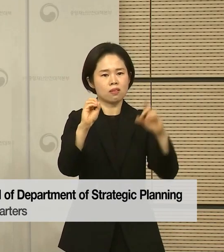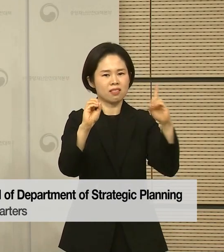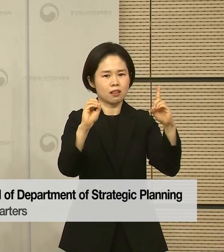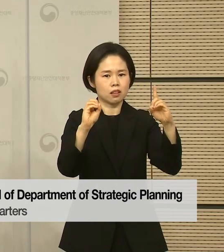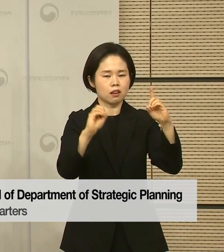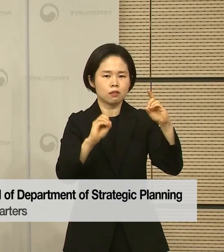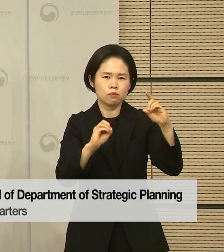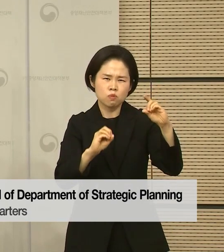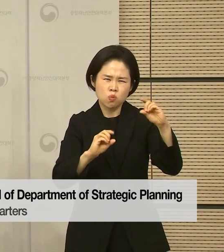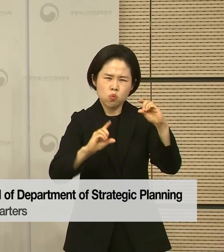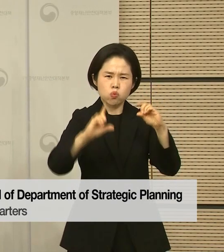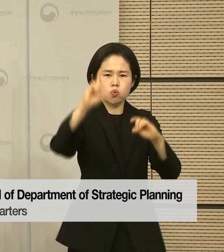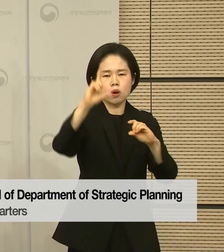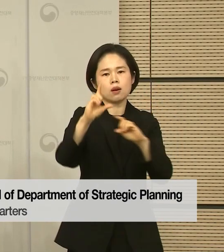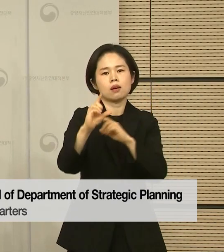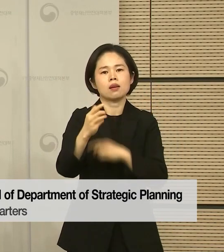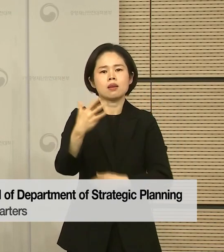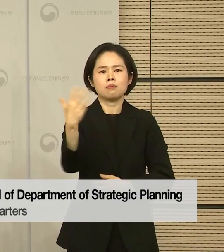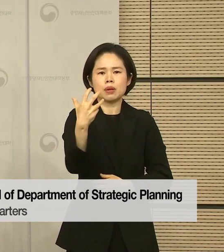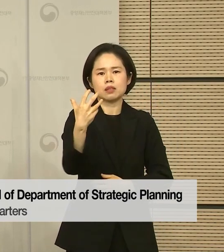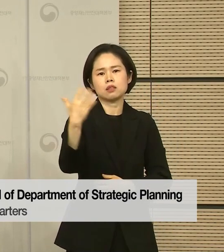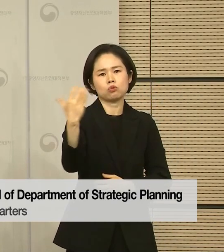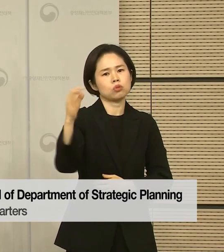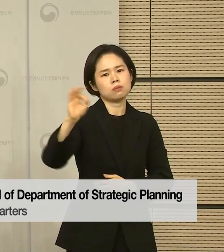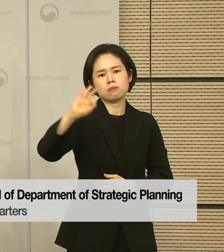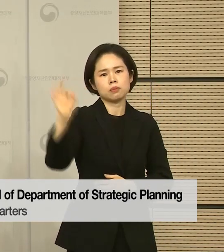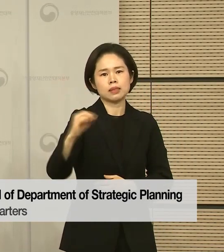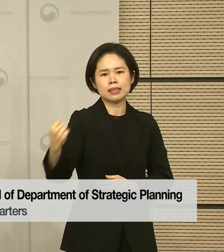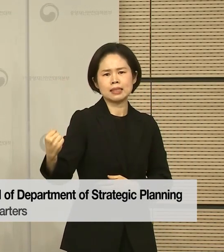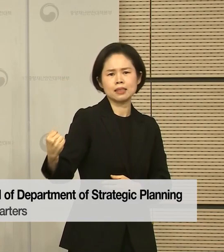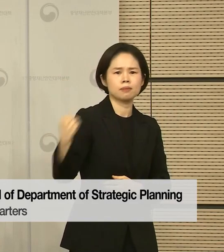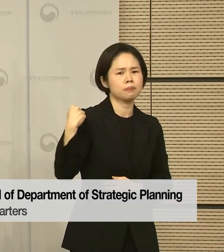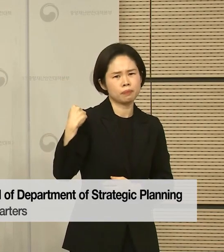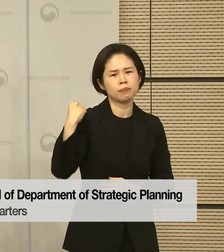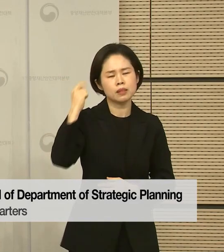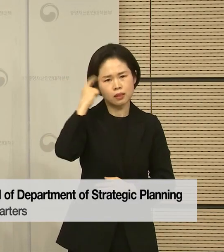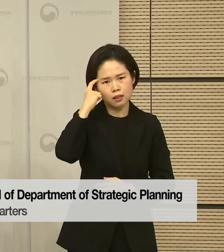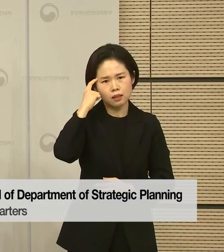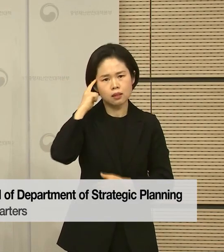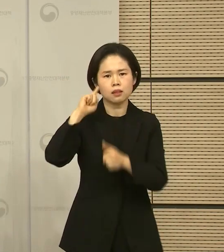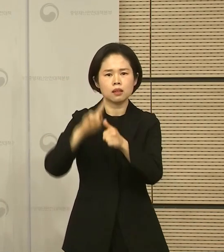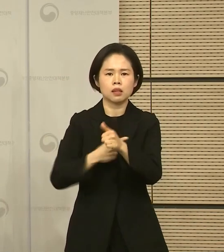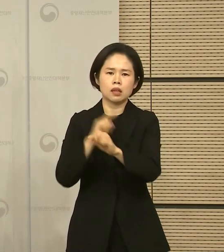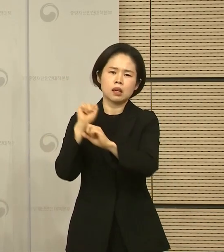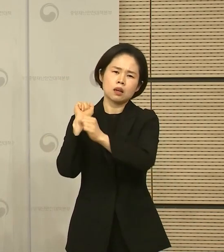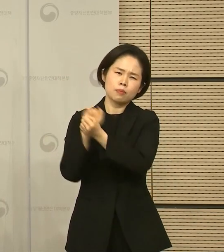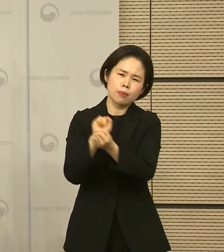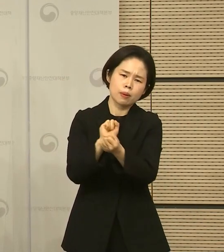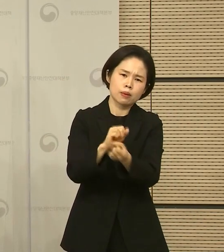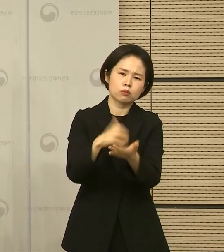percent of cases would become omicron we see that an increase in infected cases would inevitably